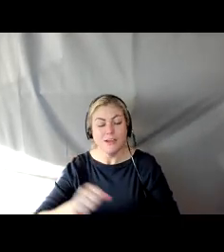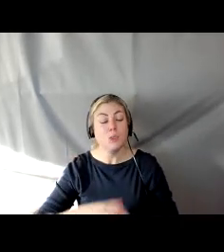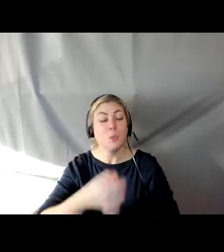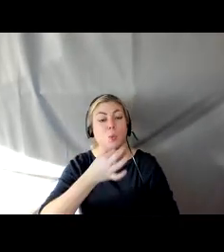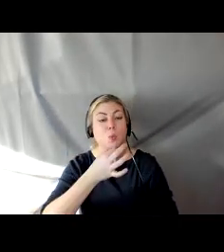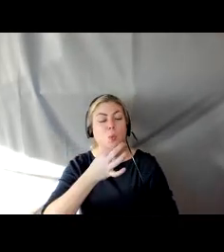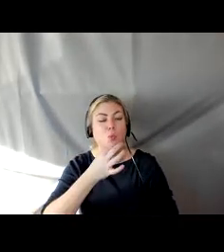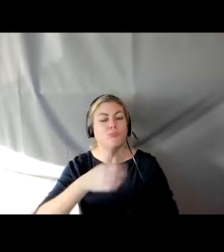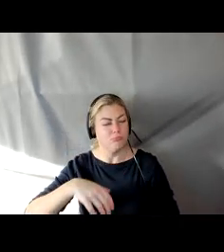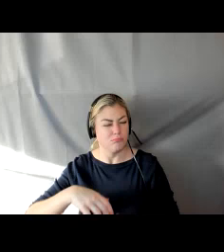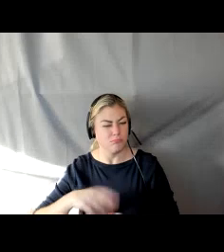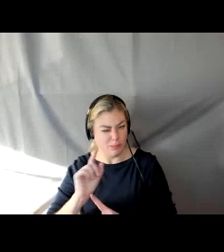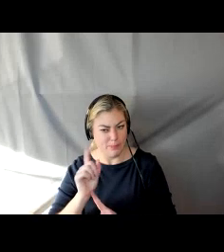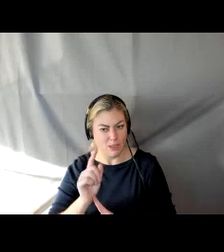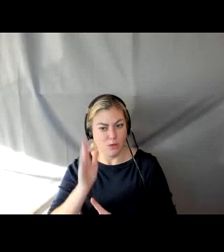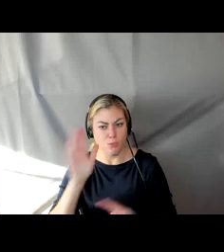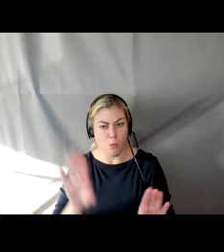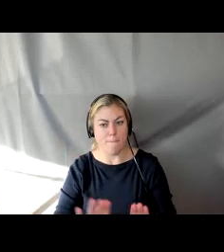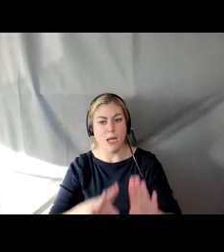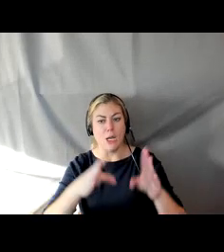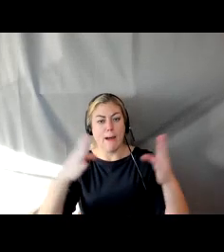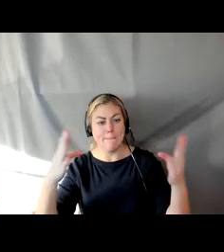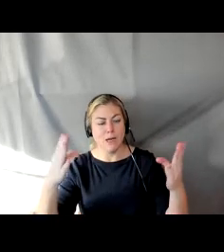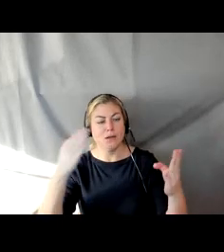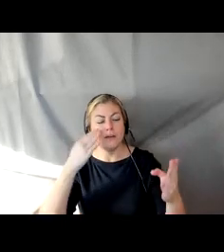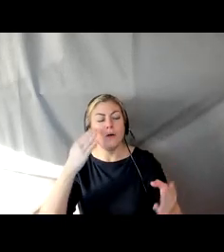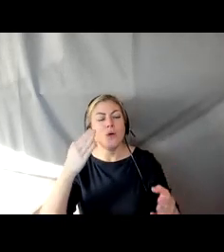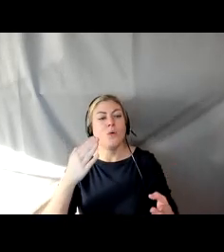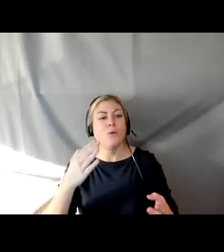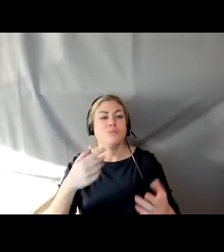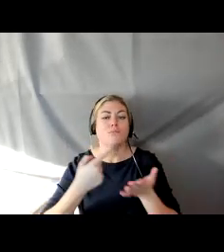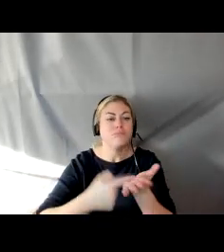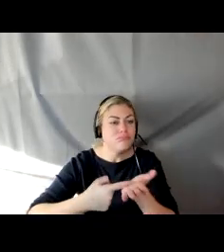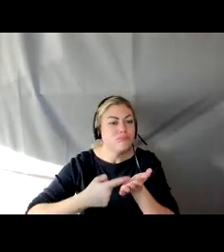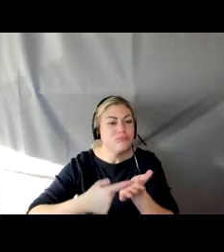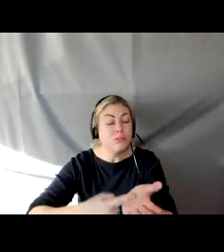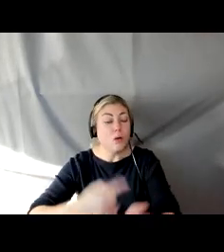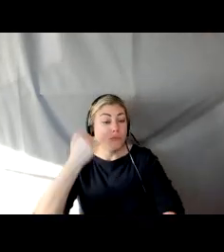that or if you have other ideas of potential partners that could manage this